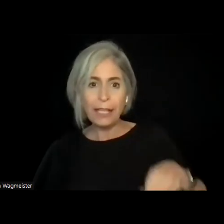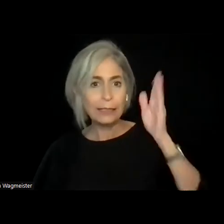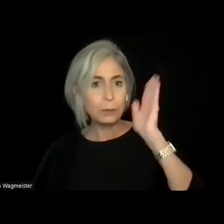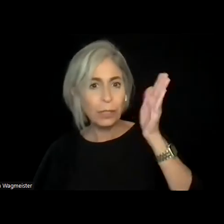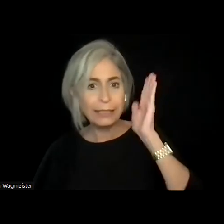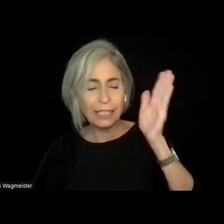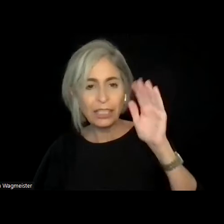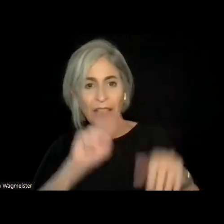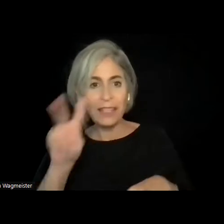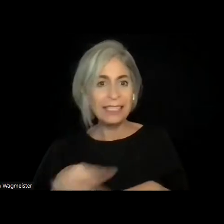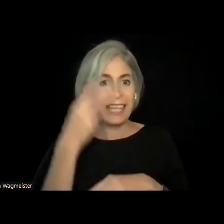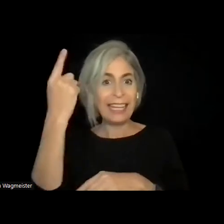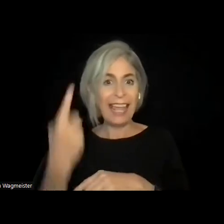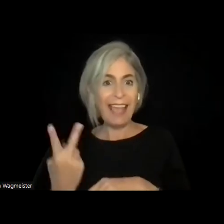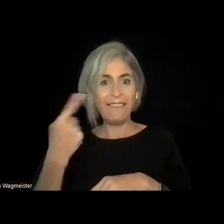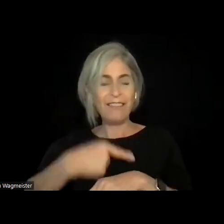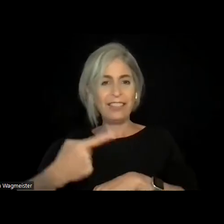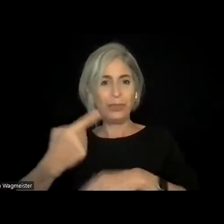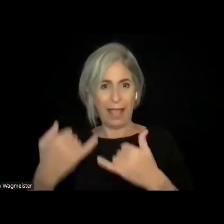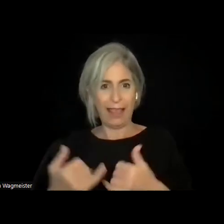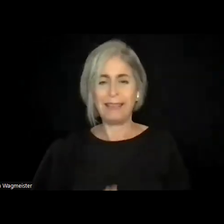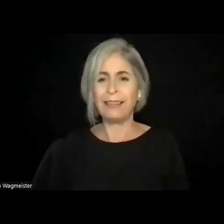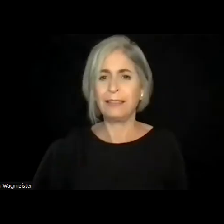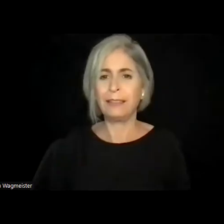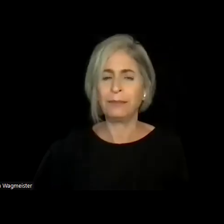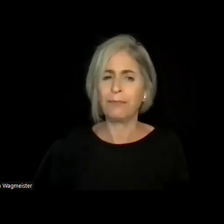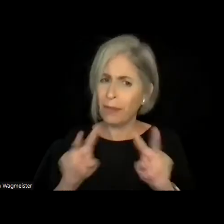actual ethics, it is really important because that's exactly what